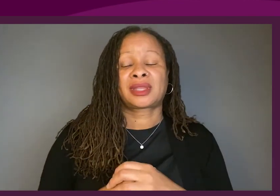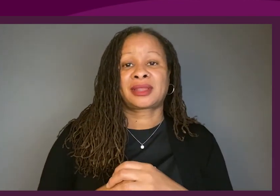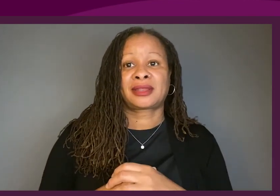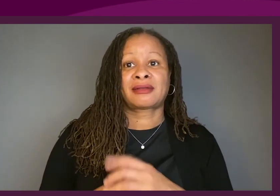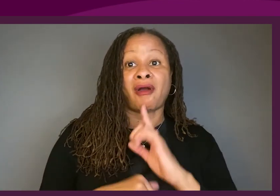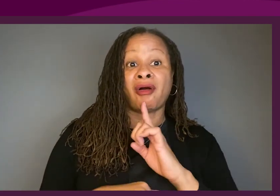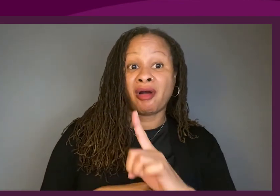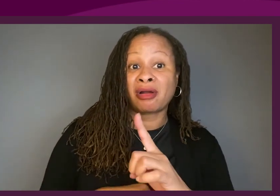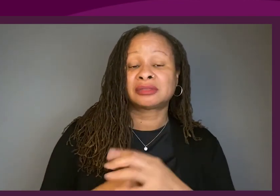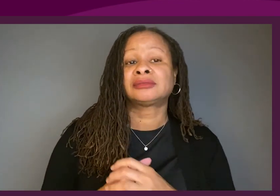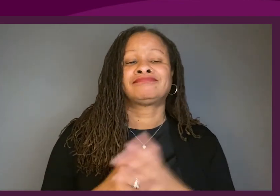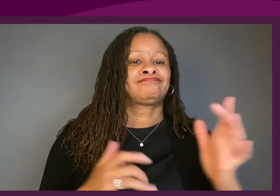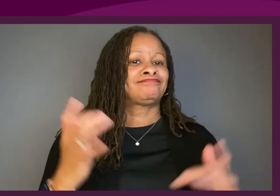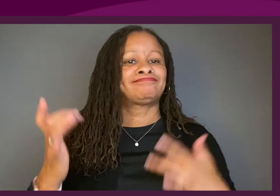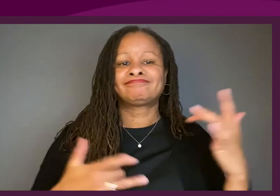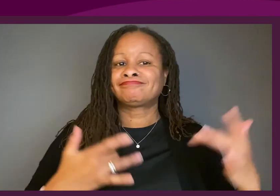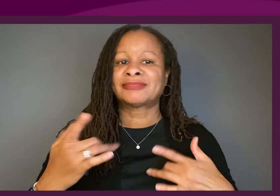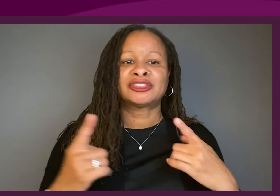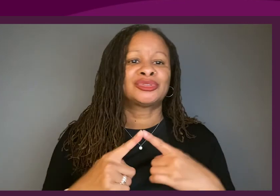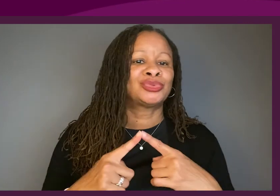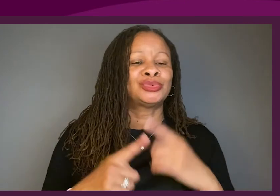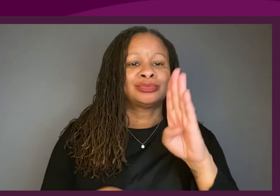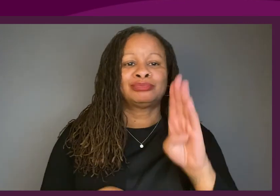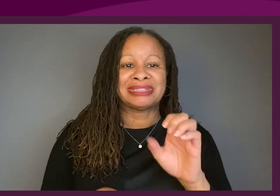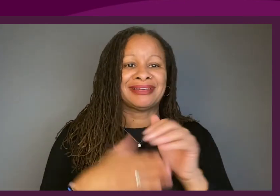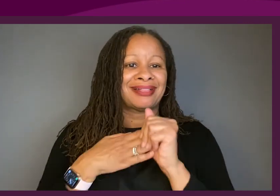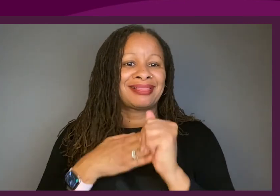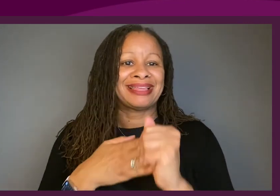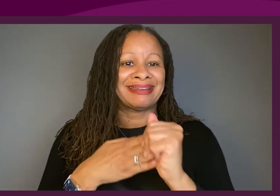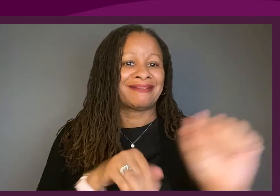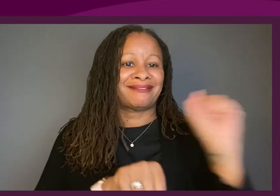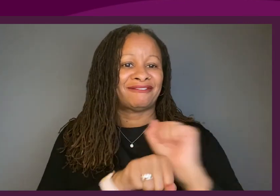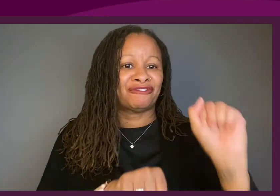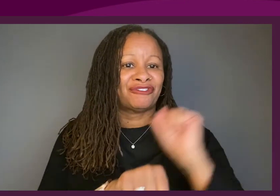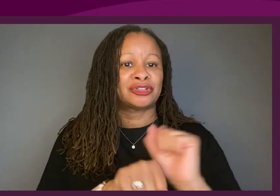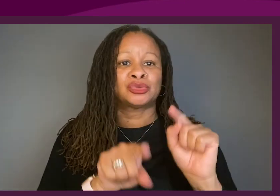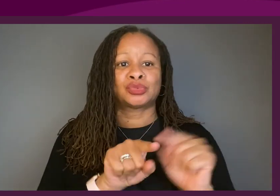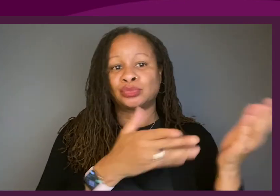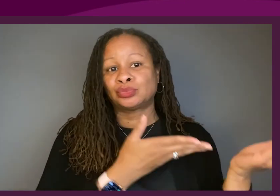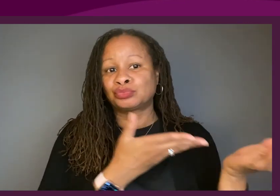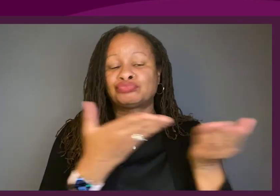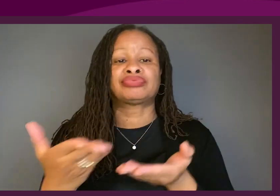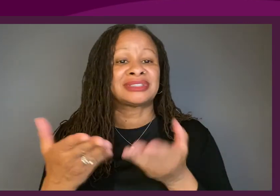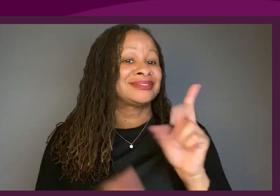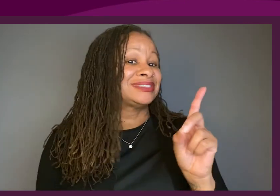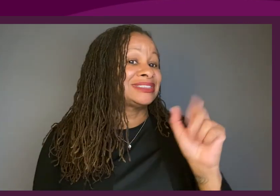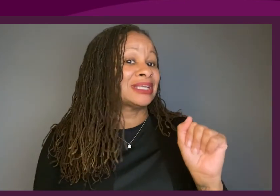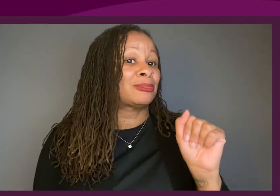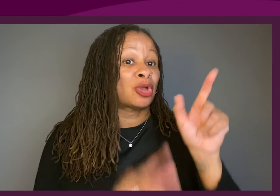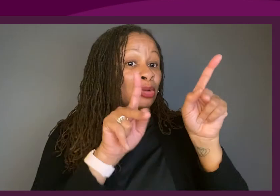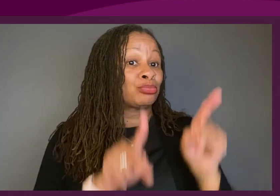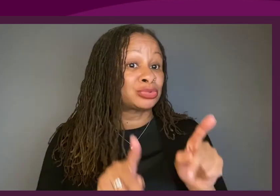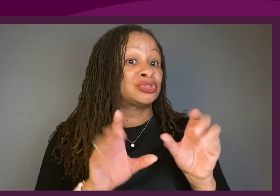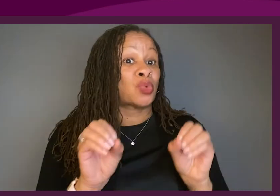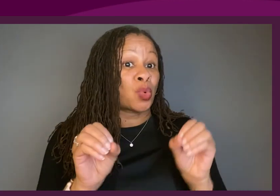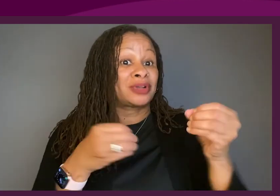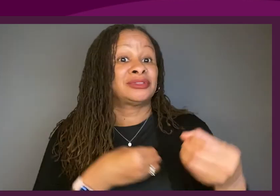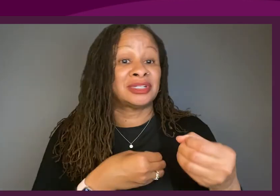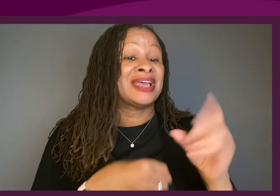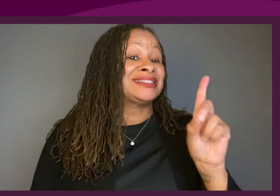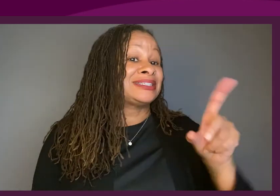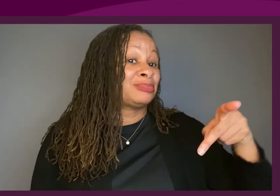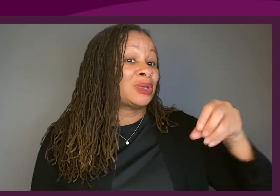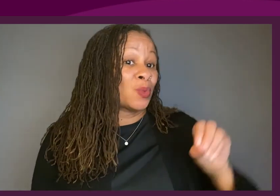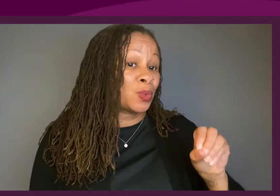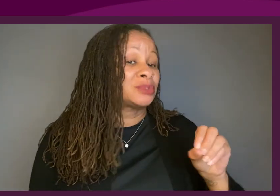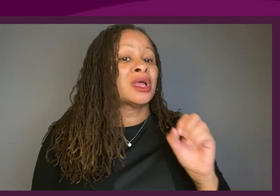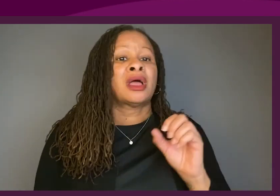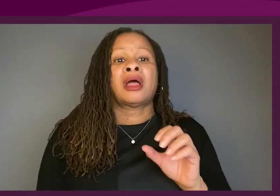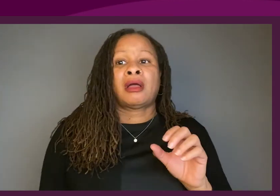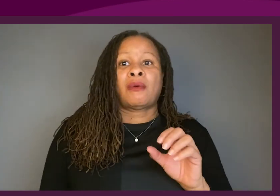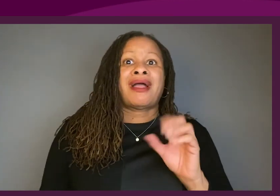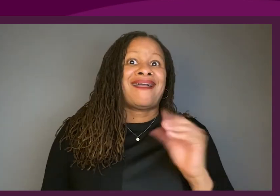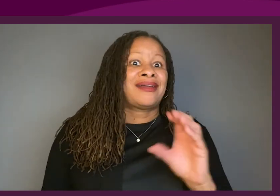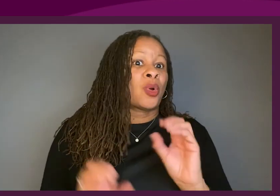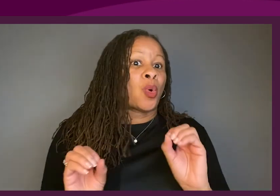of Persons with Disabilities, they're sometimes called OPDs, and human rights community together.